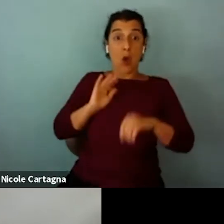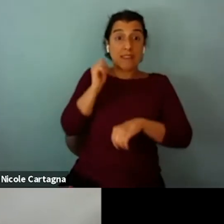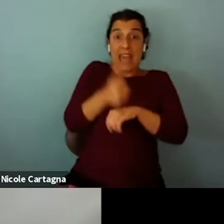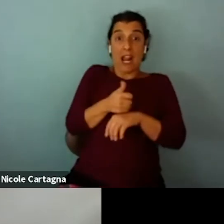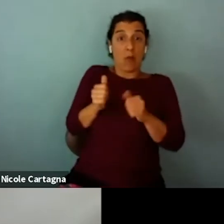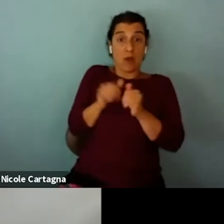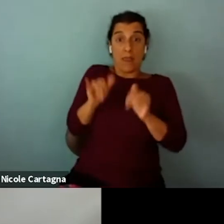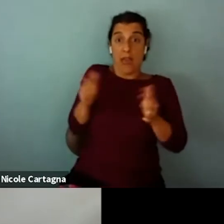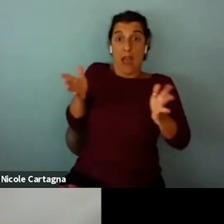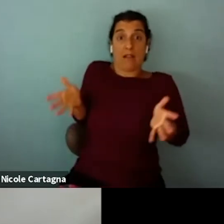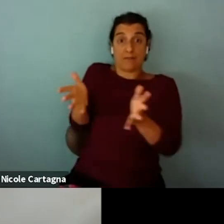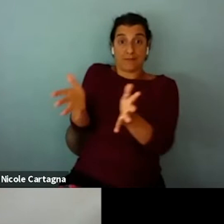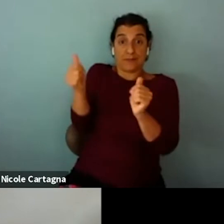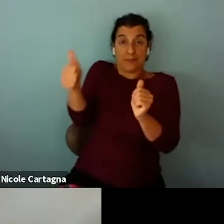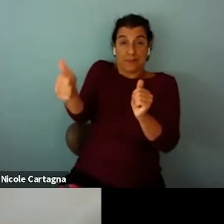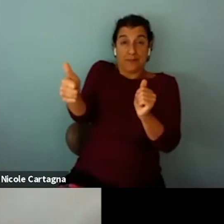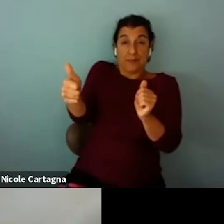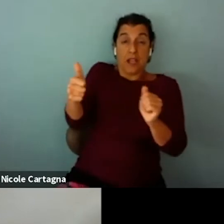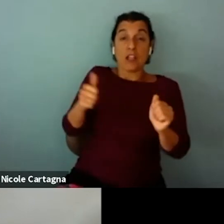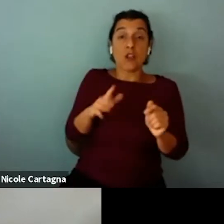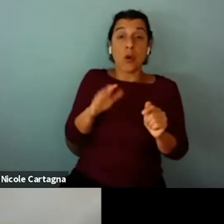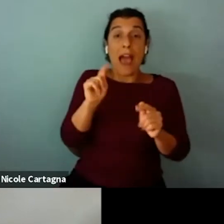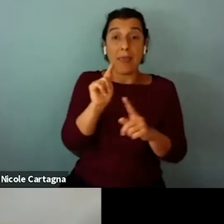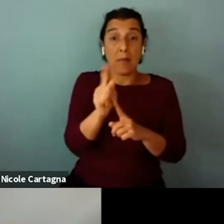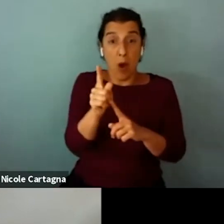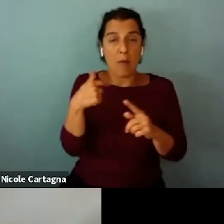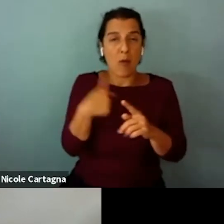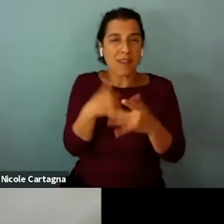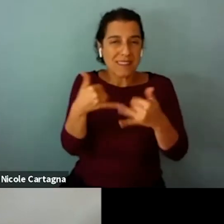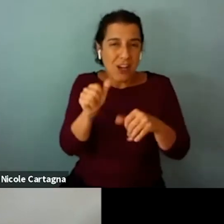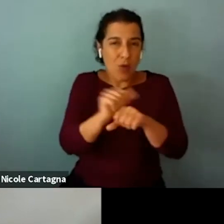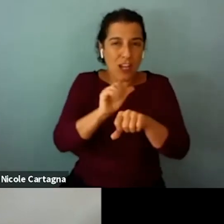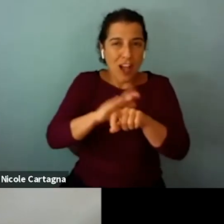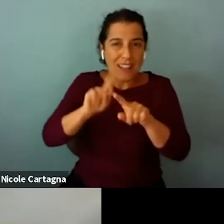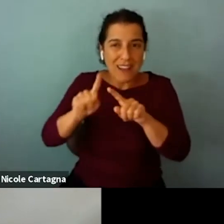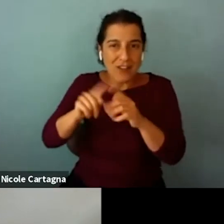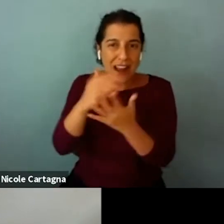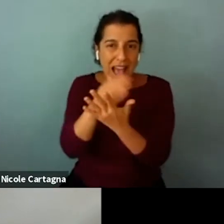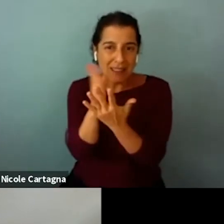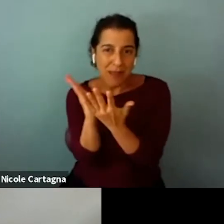so at the moment we're still working on different aspects of the model so we're still working on